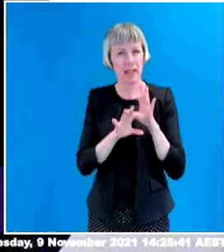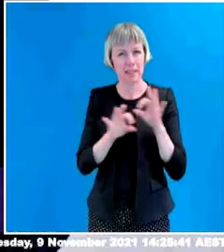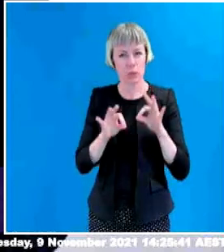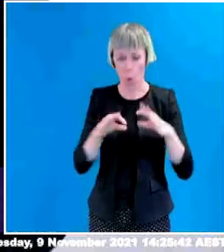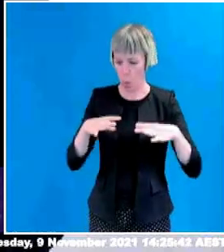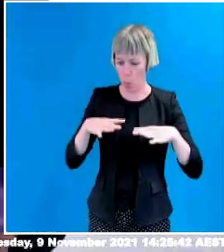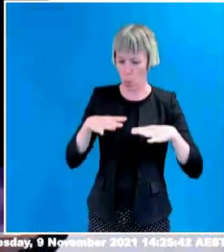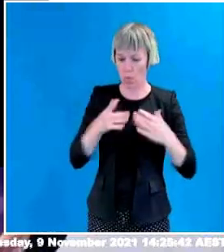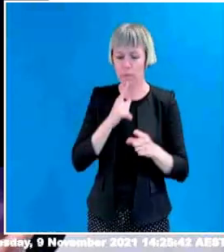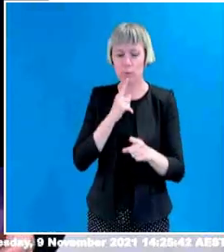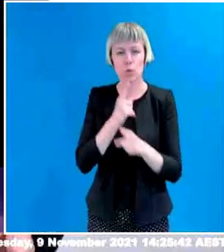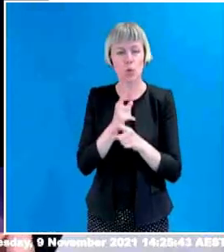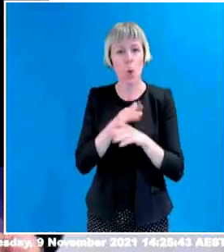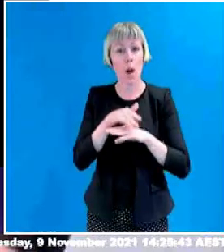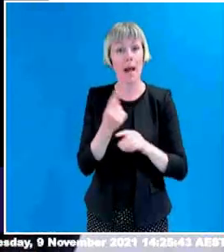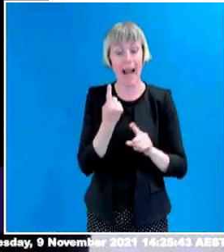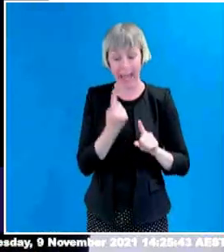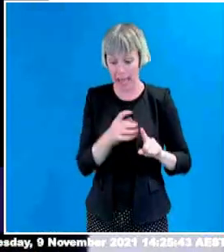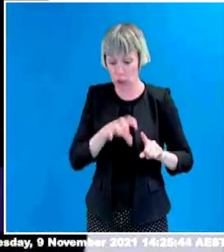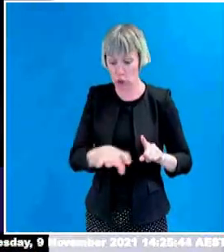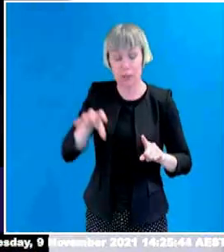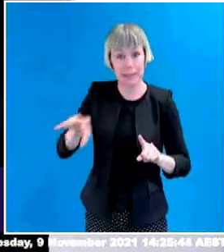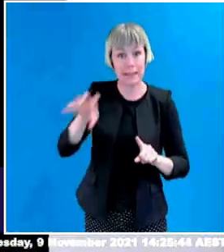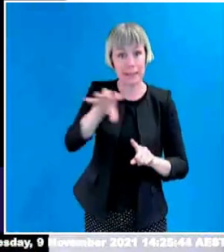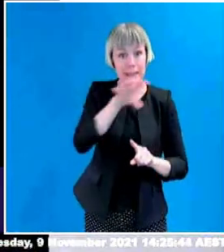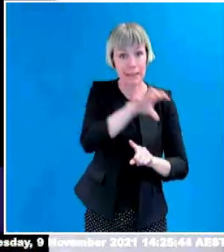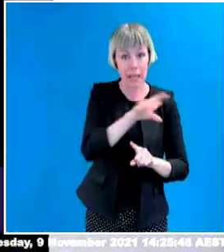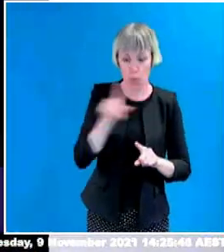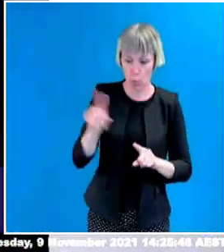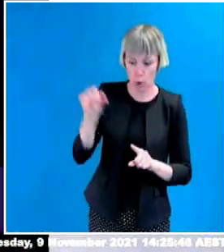That is not the purpose of an interpretive declaration, is it?